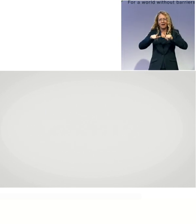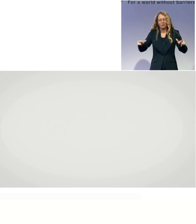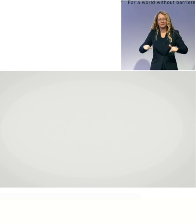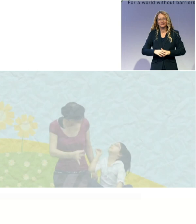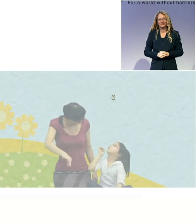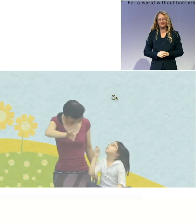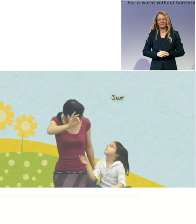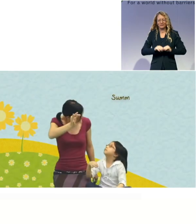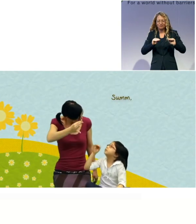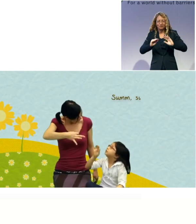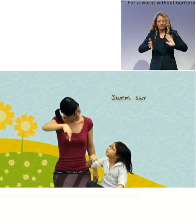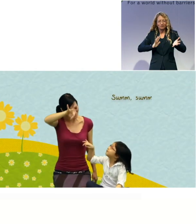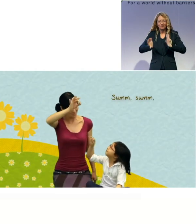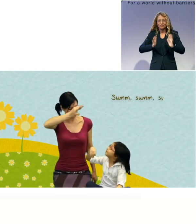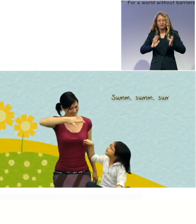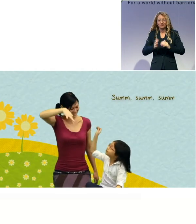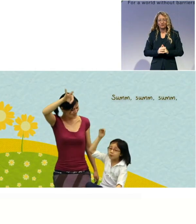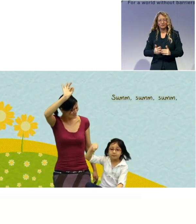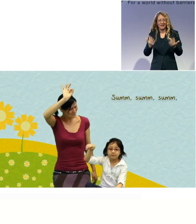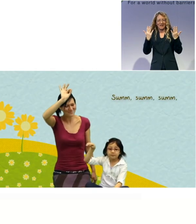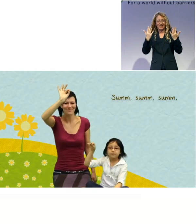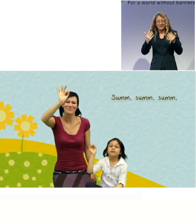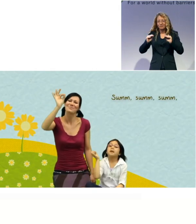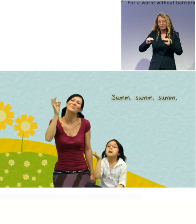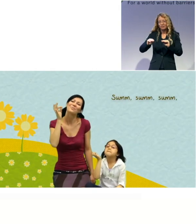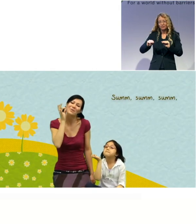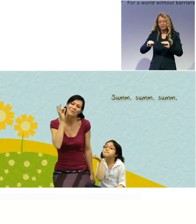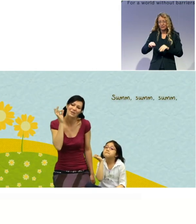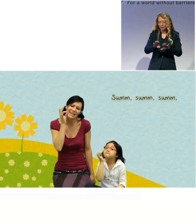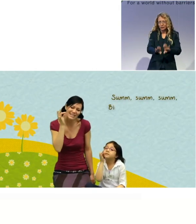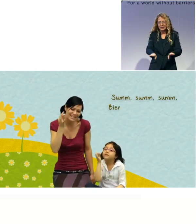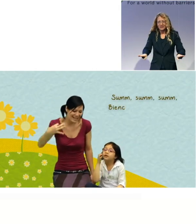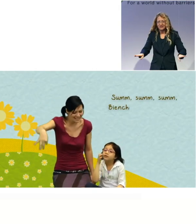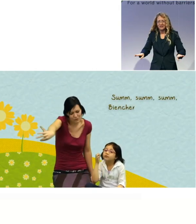kinderhände teaches Austrian Sign Language to hearing families of children who are deaf, ...